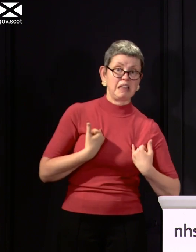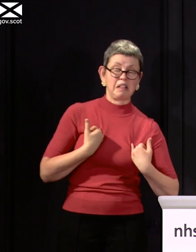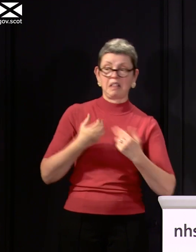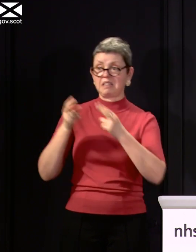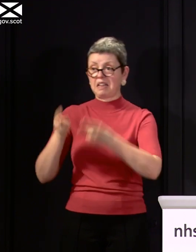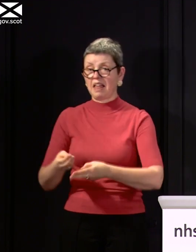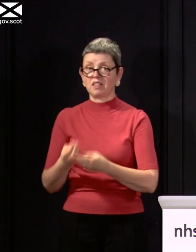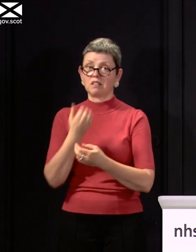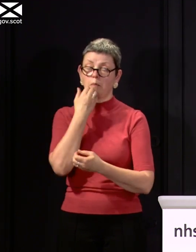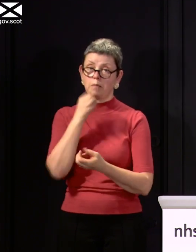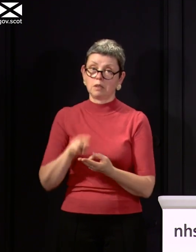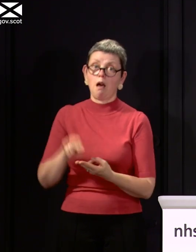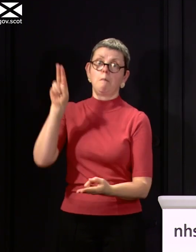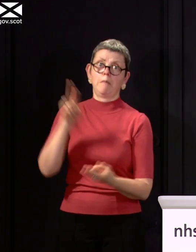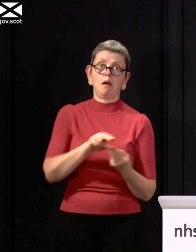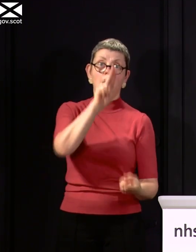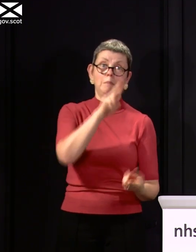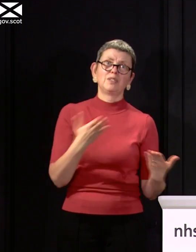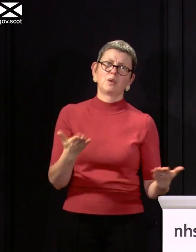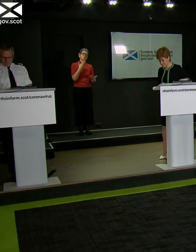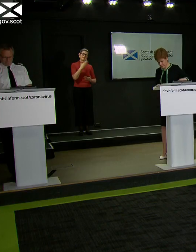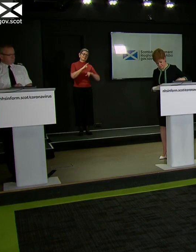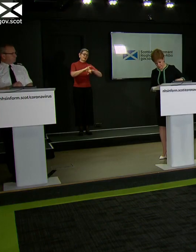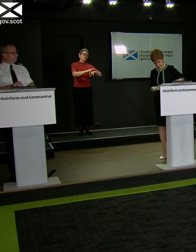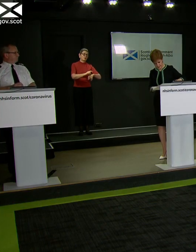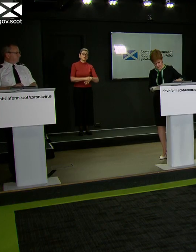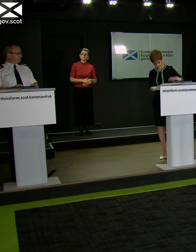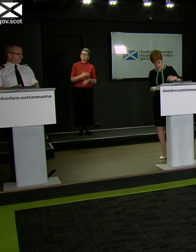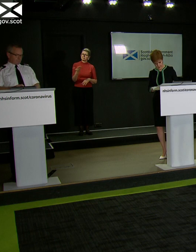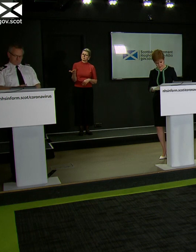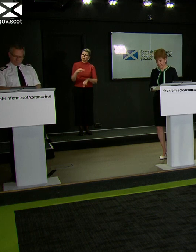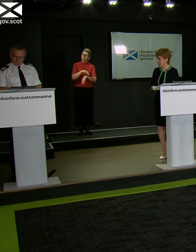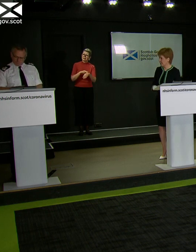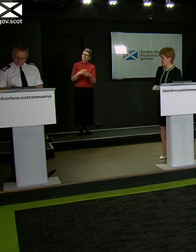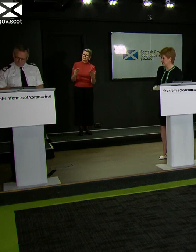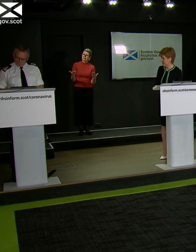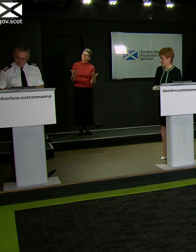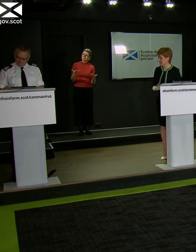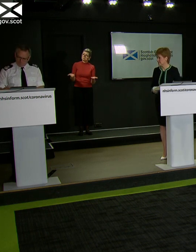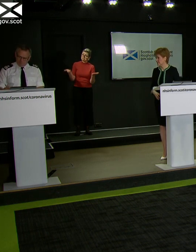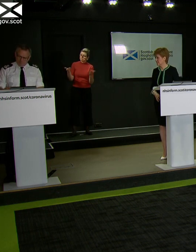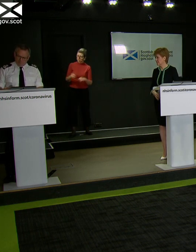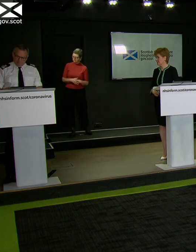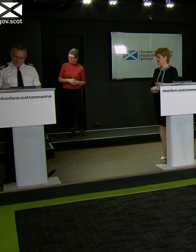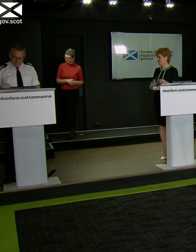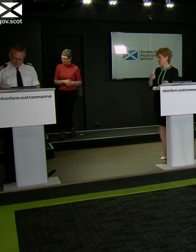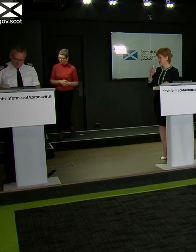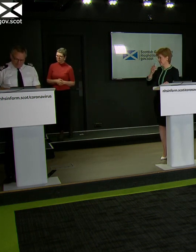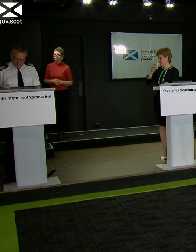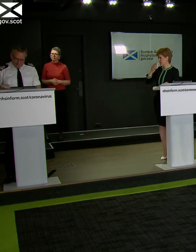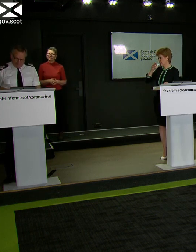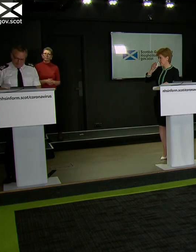with it for a bit longer. Iain, in terms of the policing perspective on that.